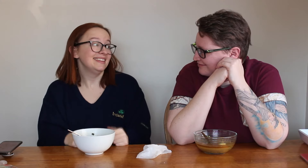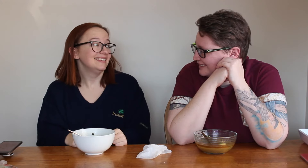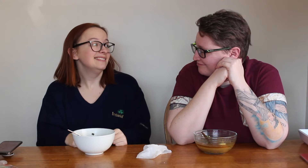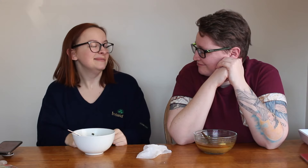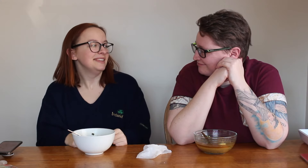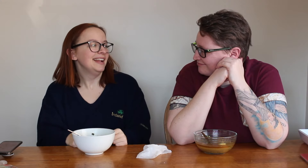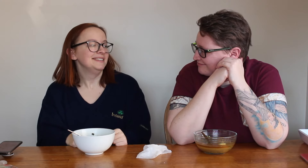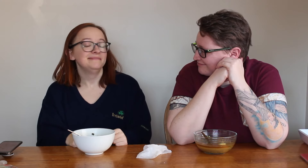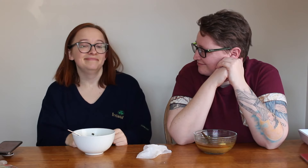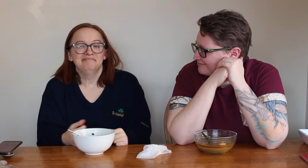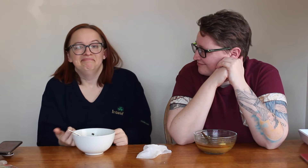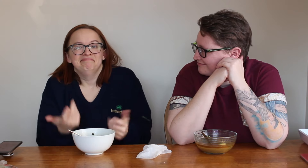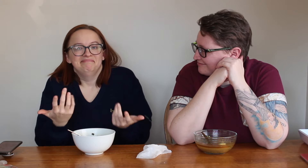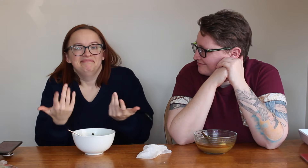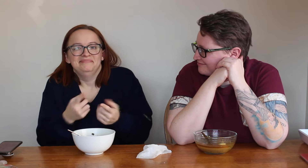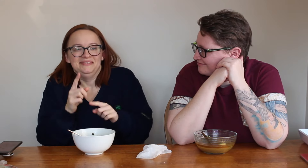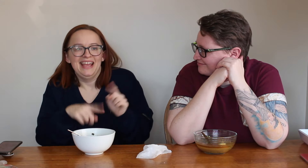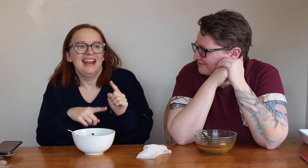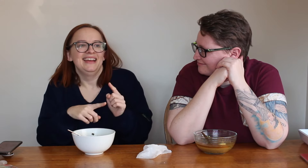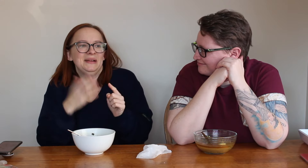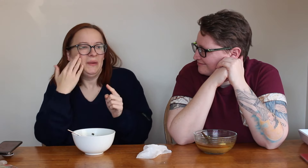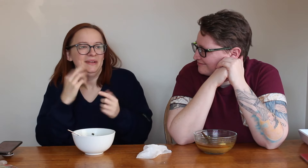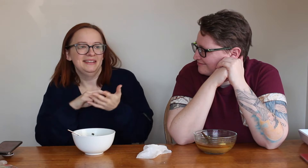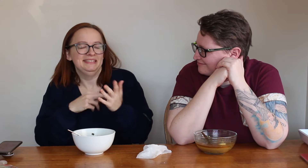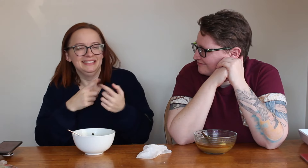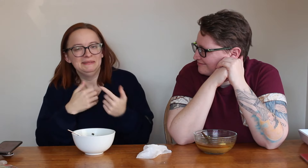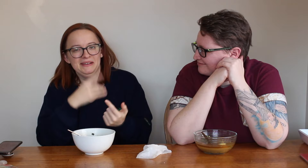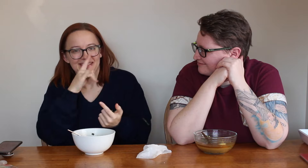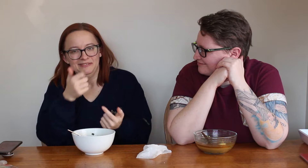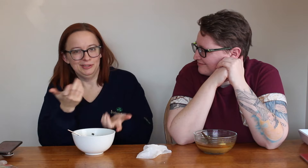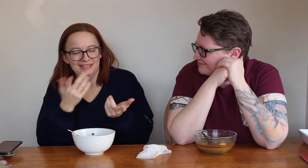Challenging and hard sometimes and we have a lot of difficulties, but at the same time you know in the end